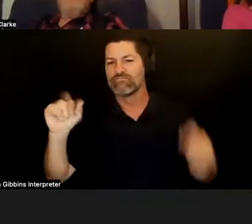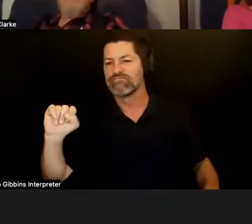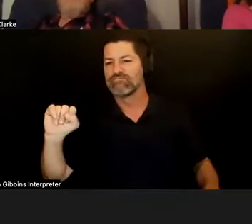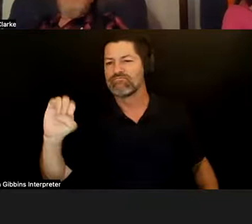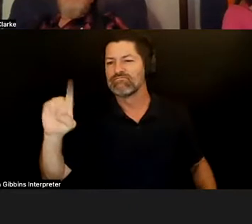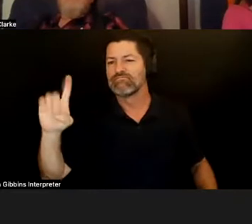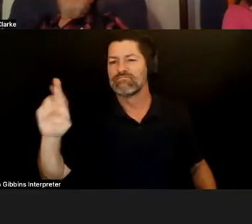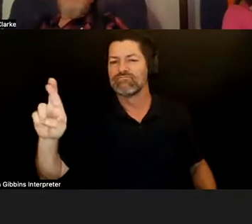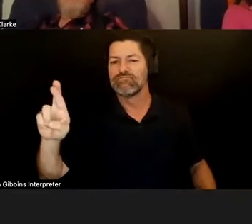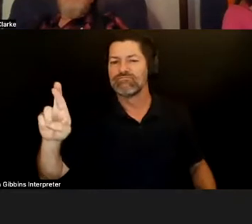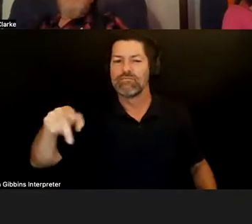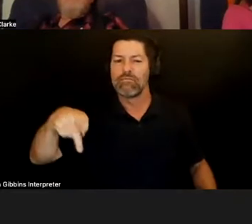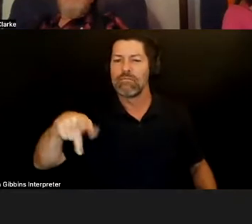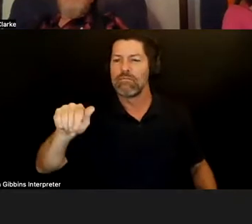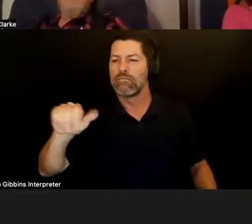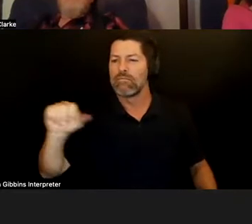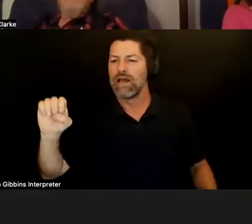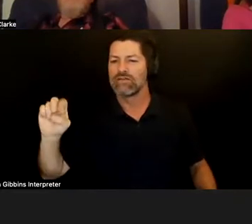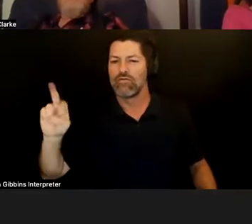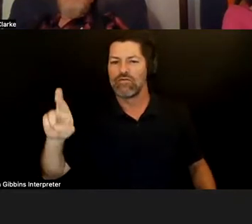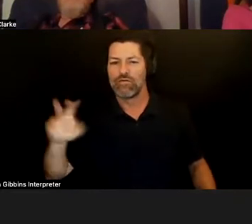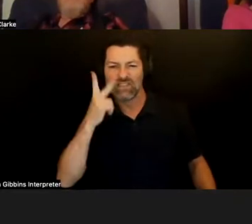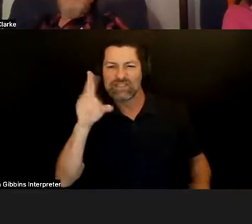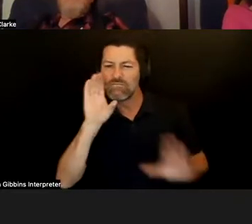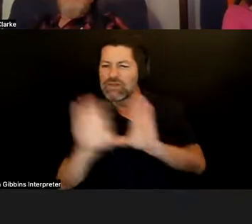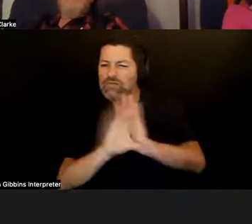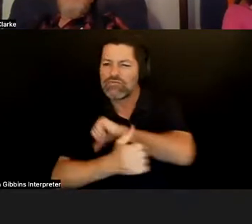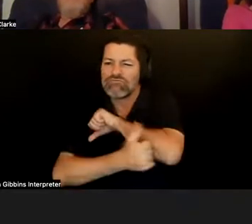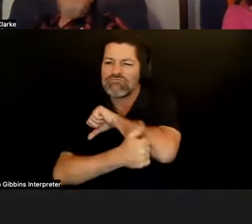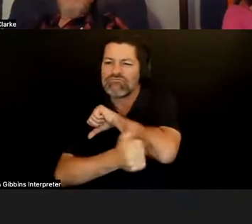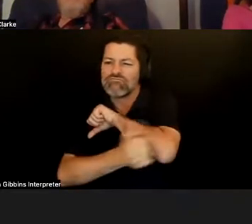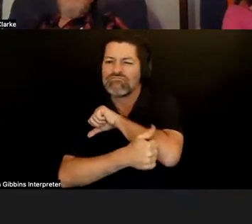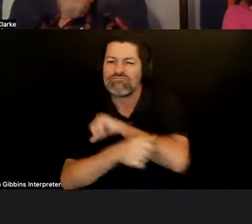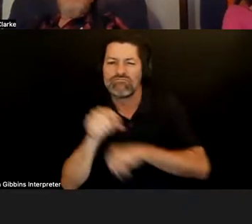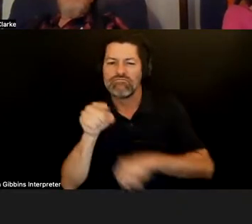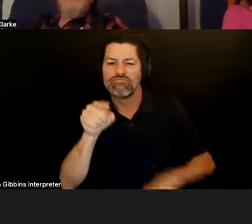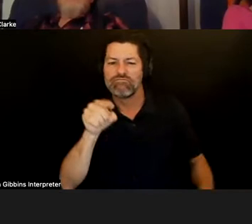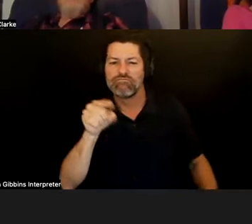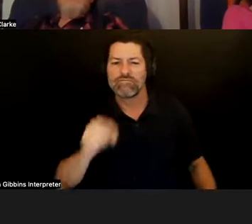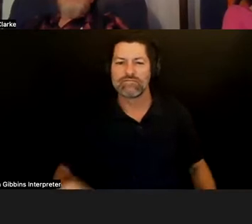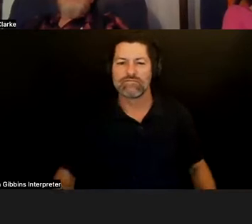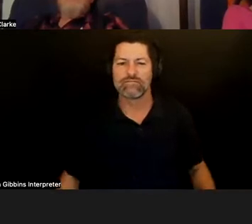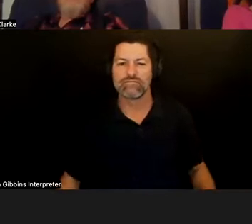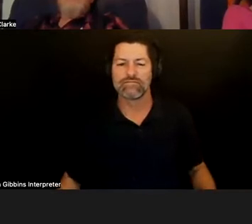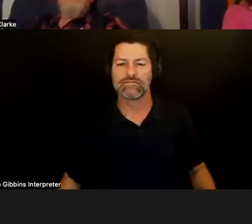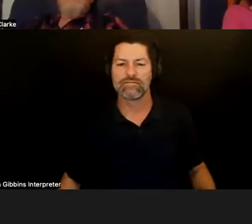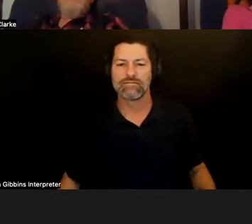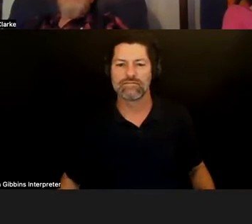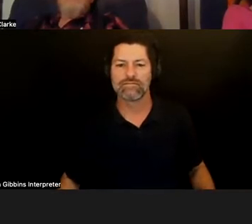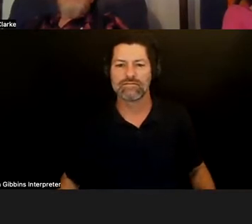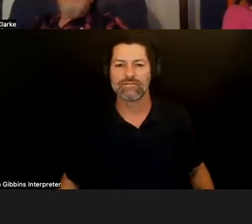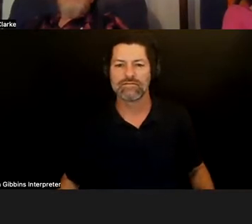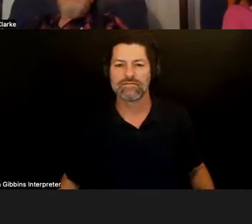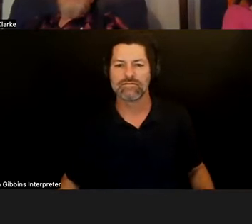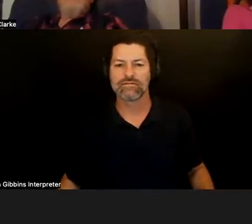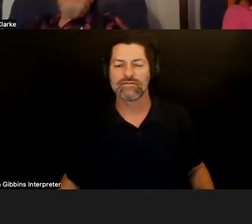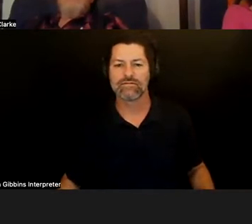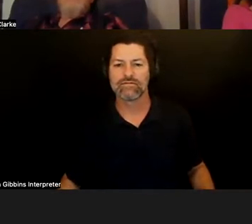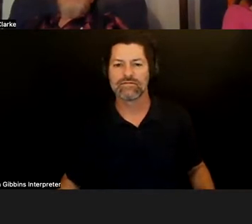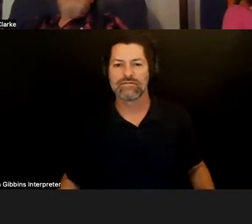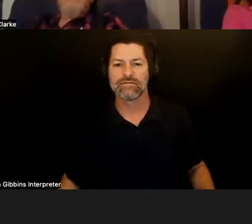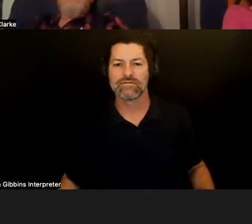of the maza there on the screen. 19:21:08 Matthew is a an unleavened kind of